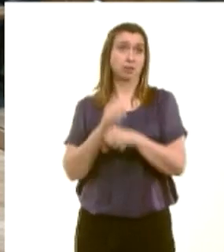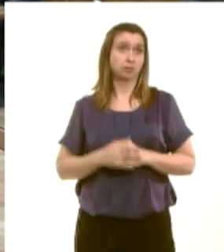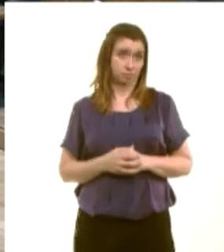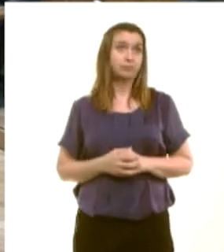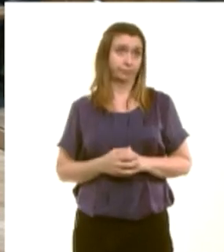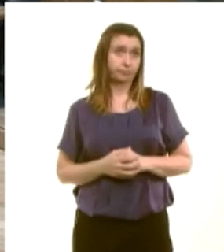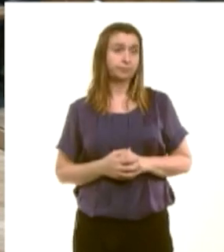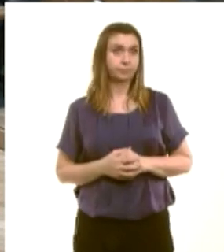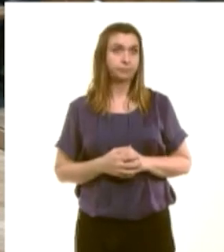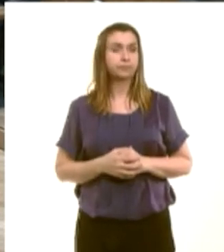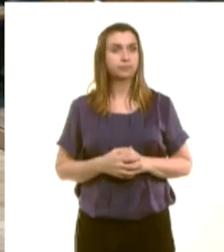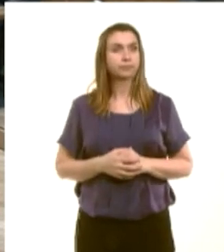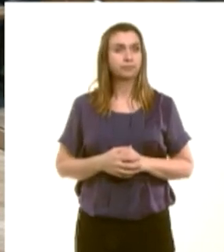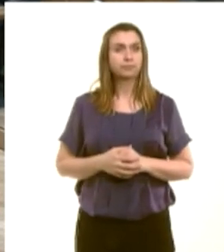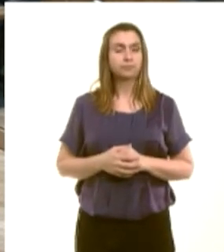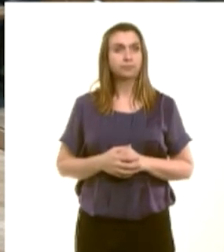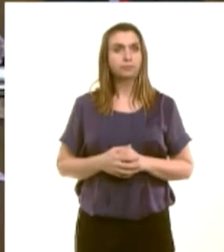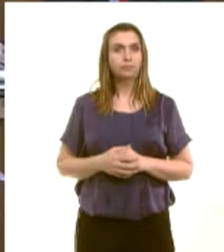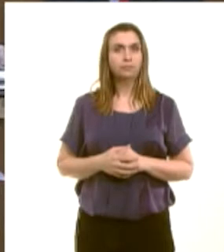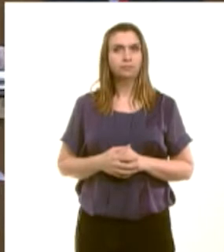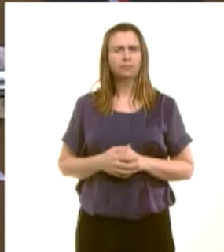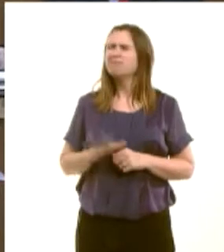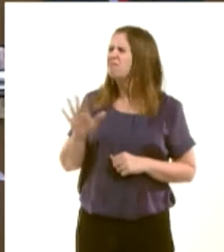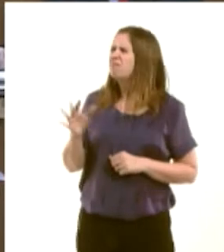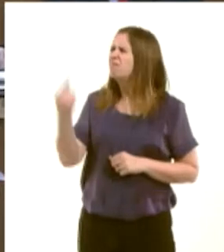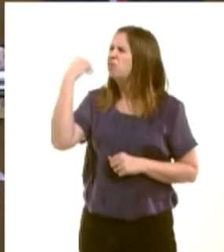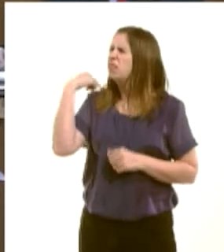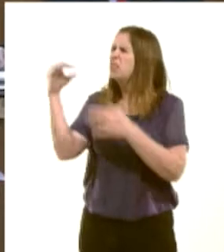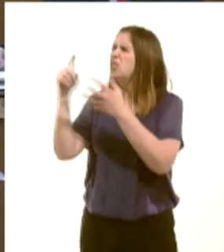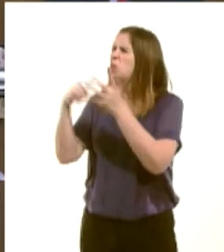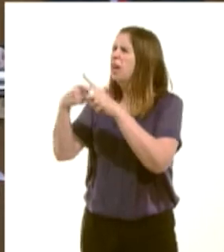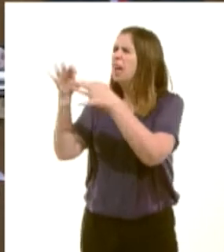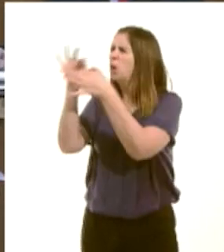Carwyn Jones: You mentioned the previous UK coalition Government, but I think that was